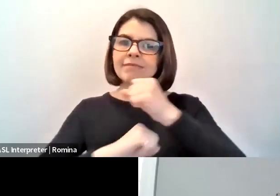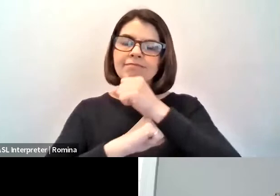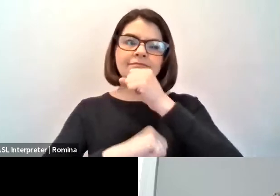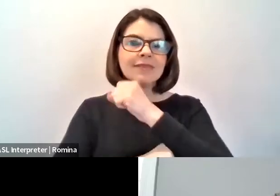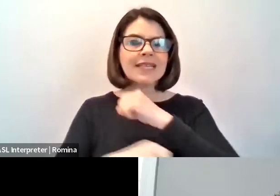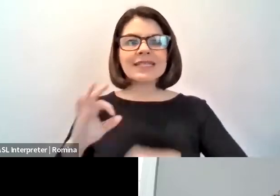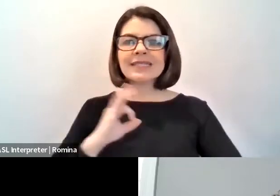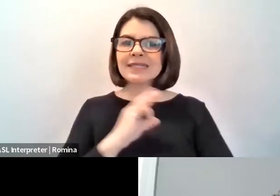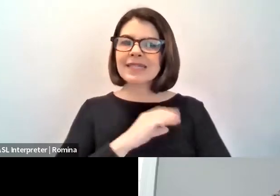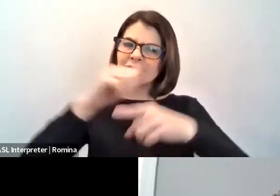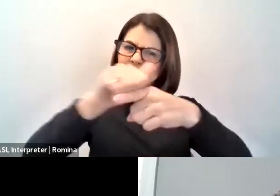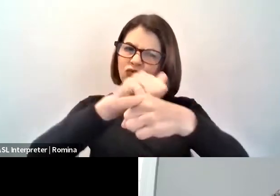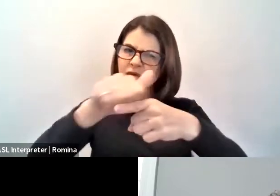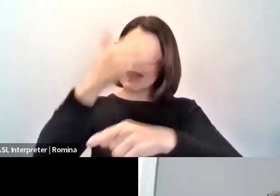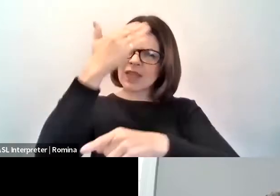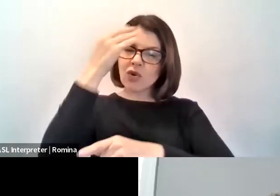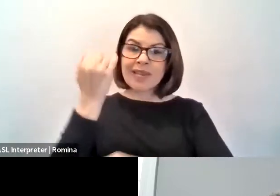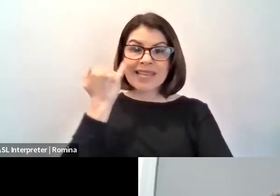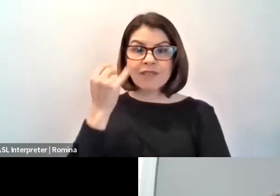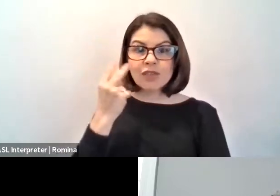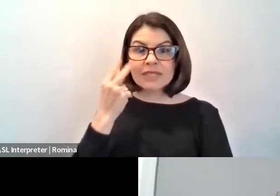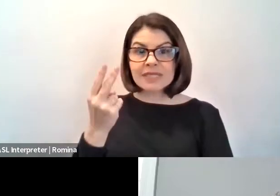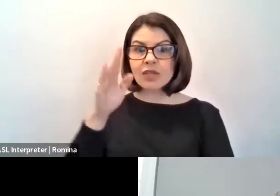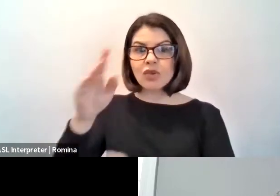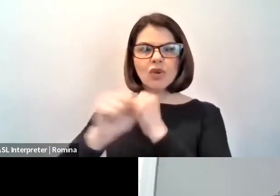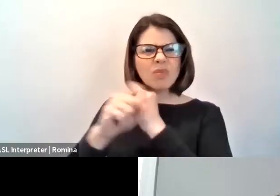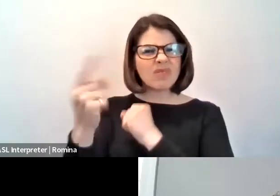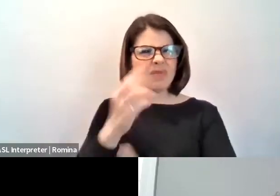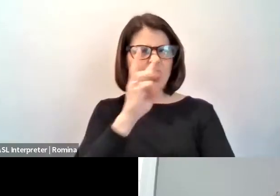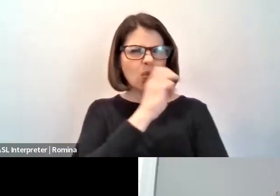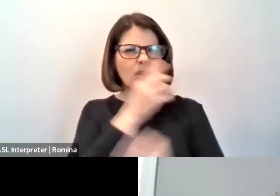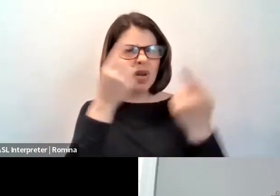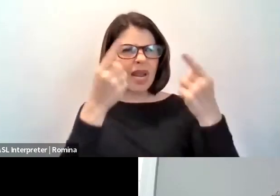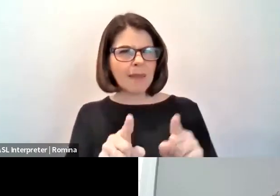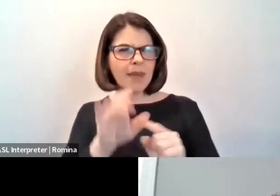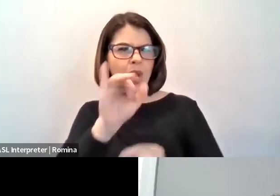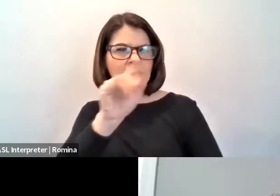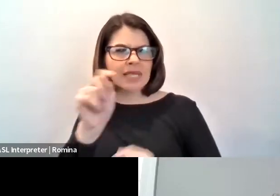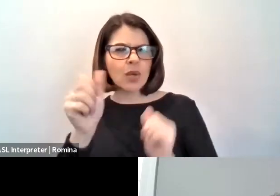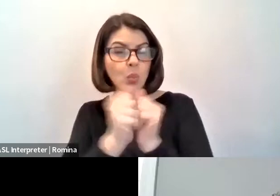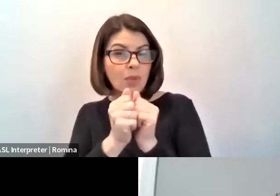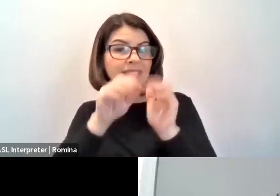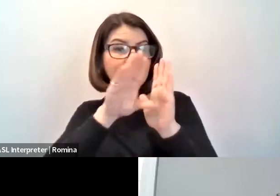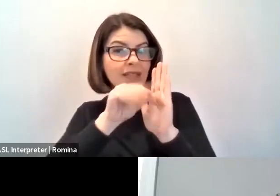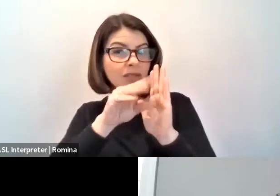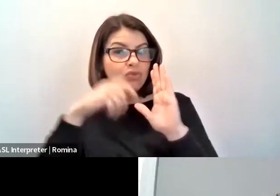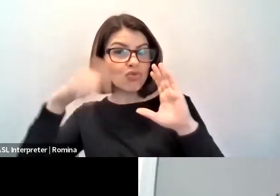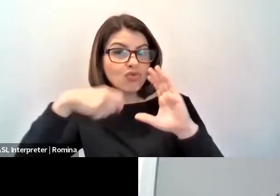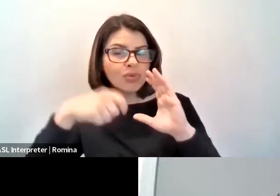If you're seeing your commercial or something weird happened on set with the shooting, definitely call us and let us know.